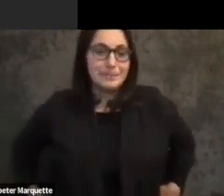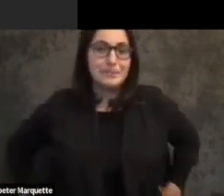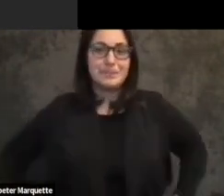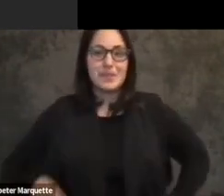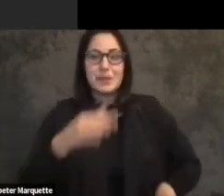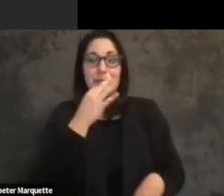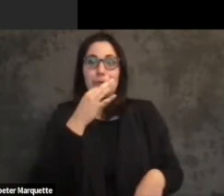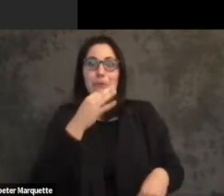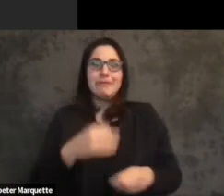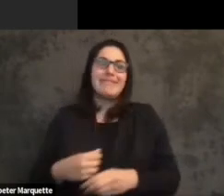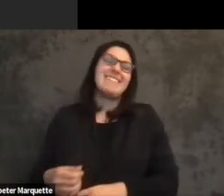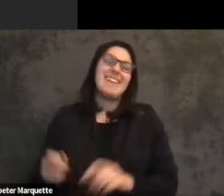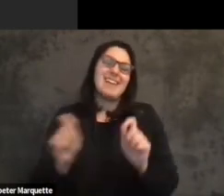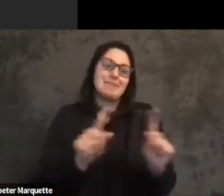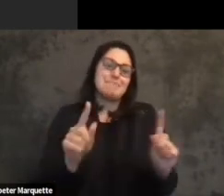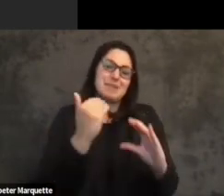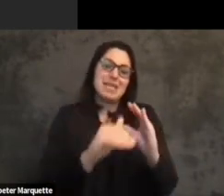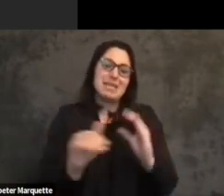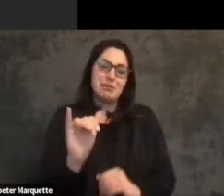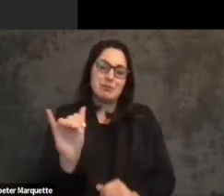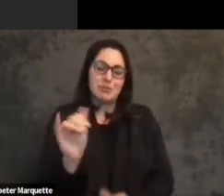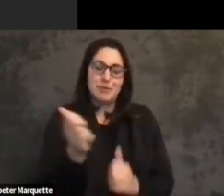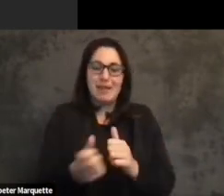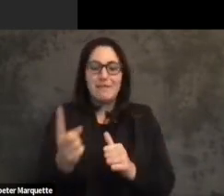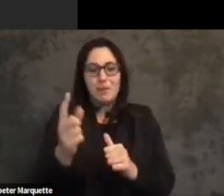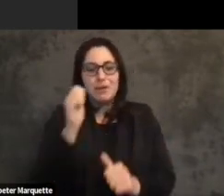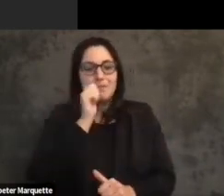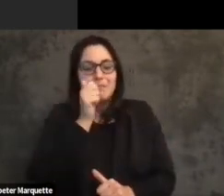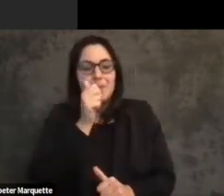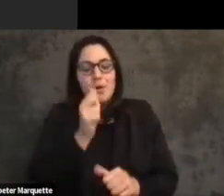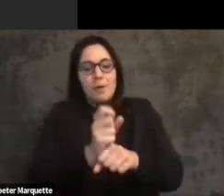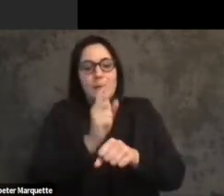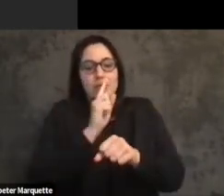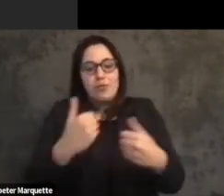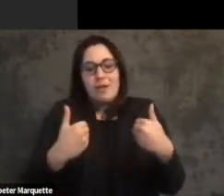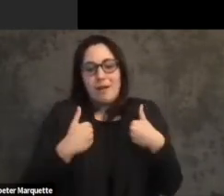of the pandemic, this other pandemic. So, we invite you to take that survey, we'll put